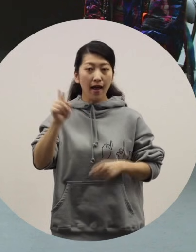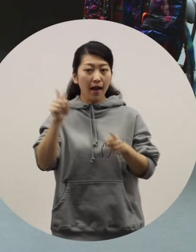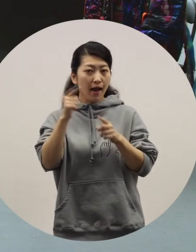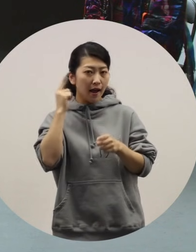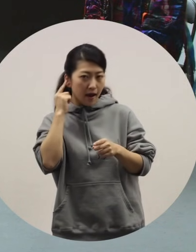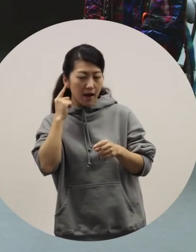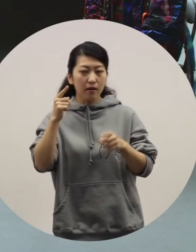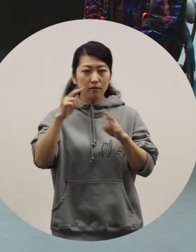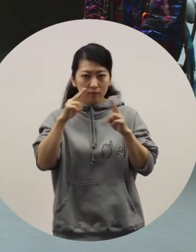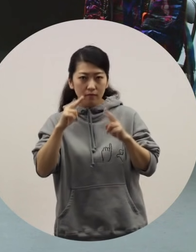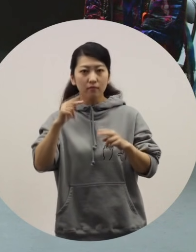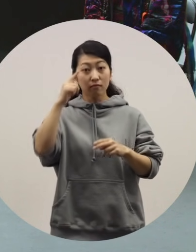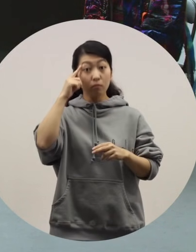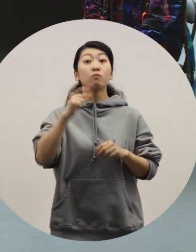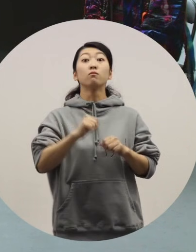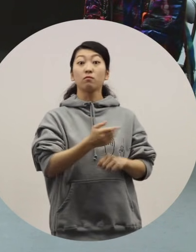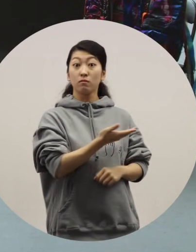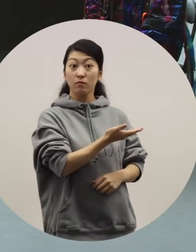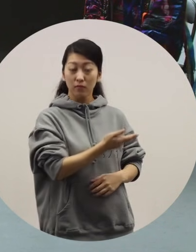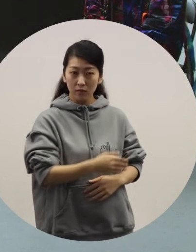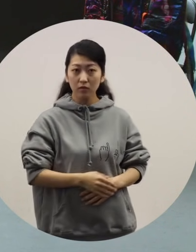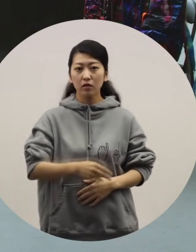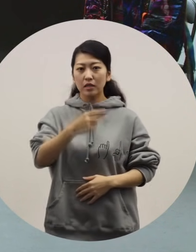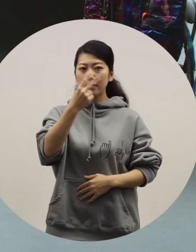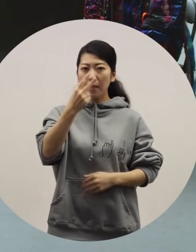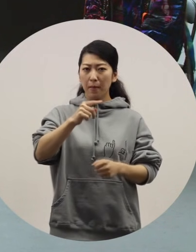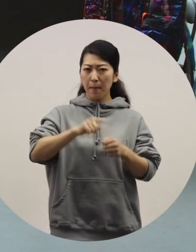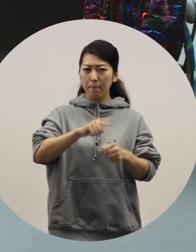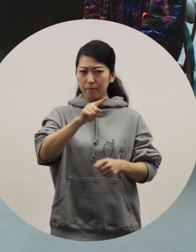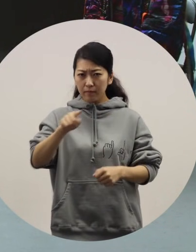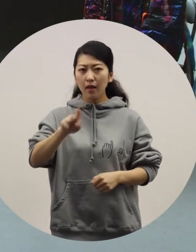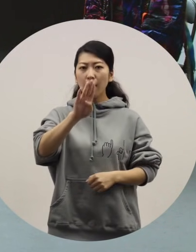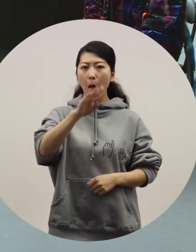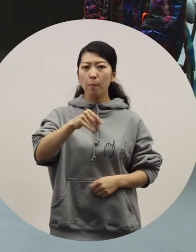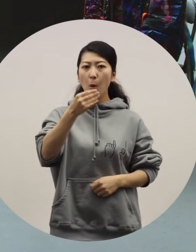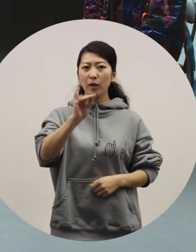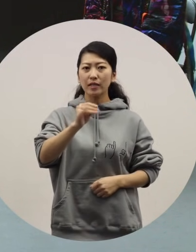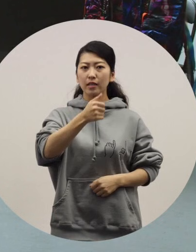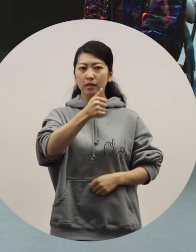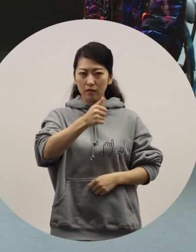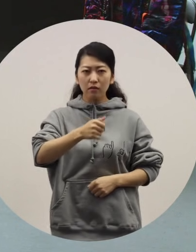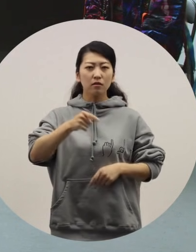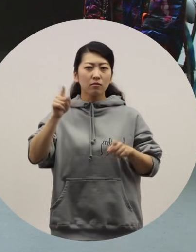in charge of trackmaker and songwriting. He has created instrumental music under the name Kenmochi Hidefumi since the 2000s.